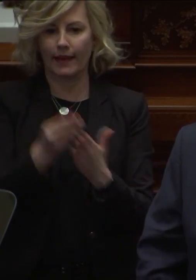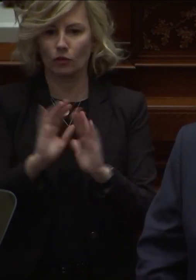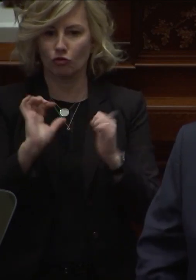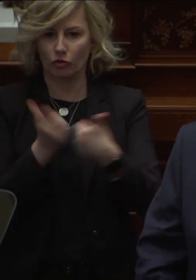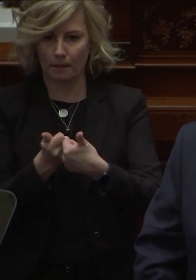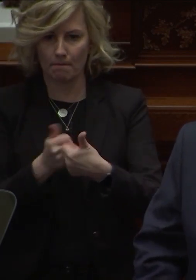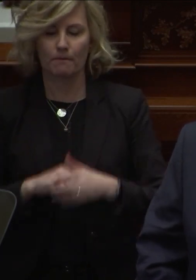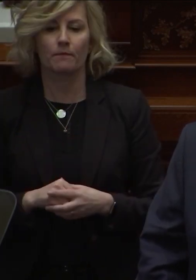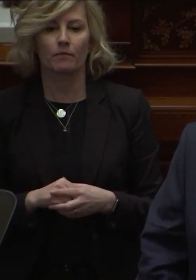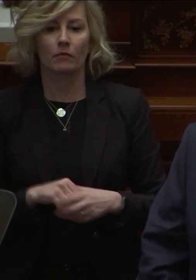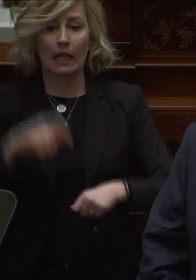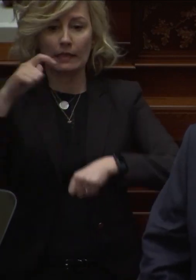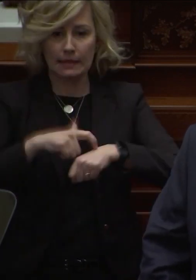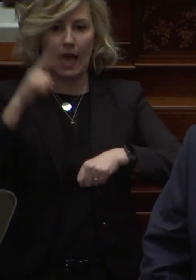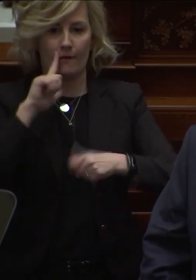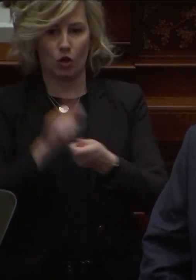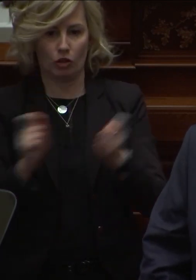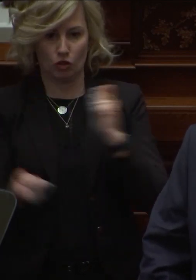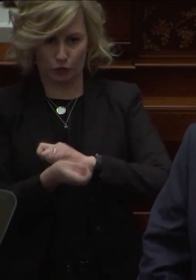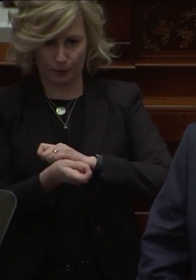UNFAIR, IT IS ALSO INADEQUATE TO SOLVE OUR LONG-TERM FINANCIAL CHALLENGES.